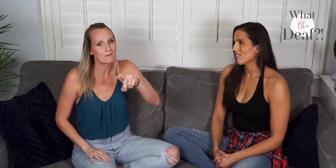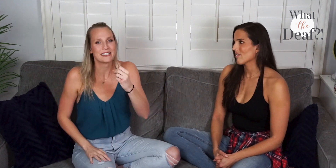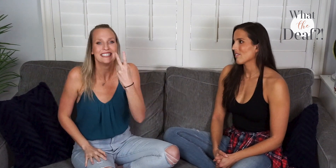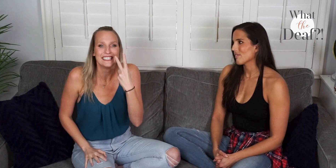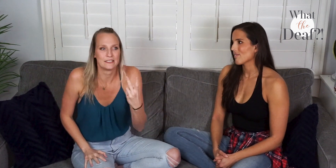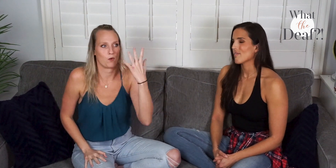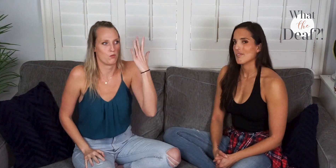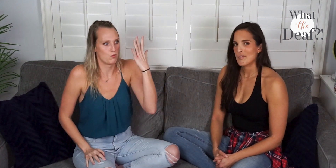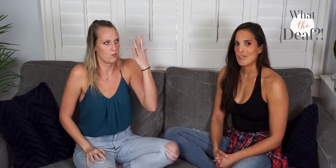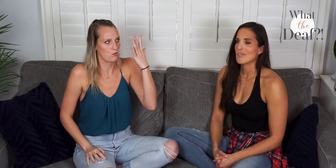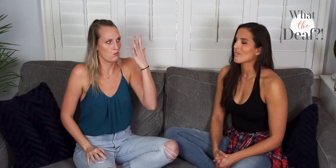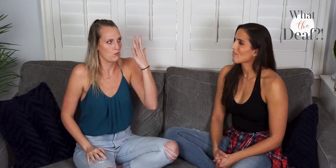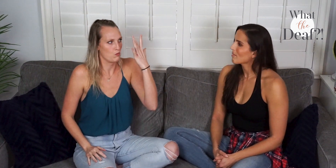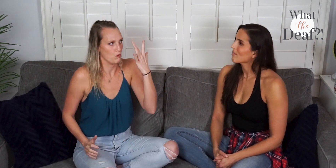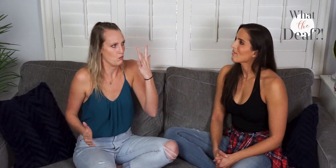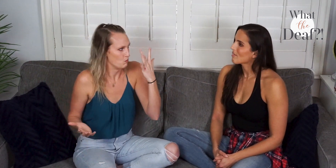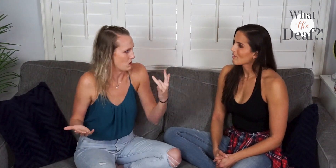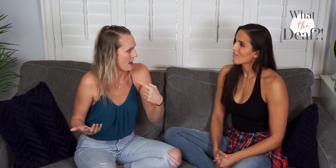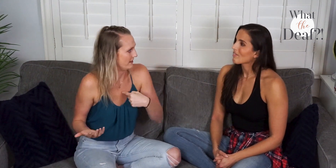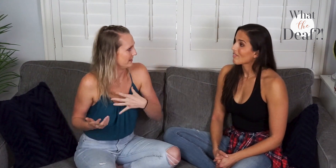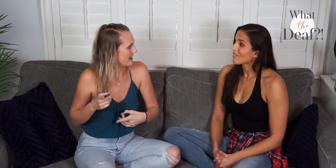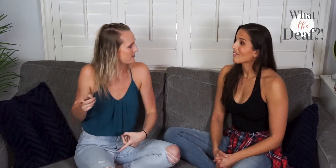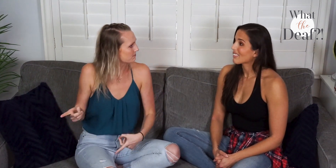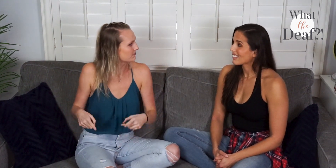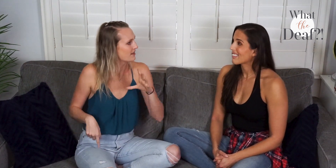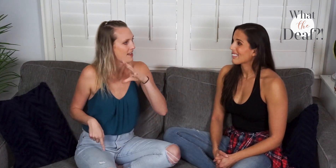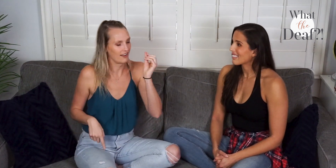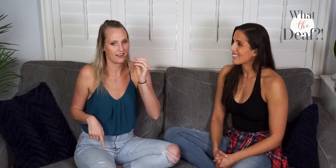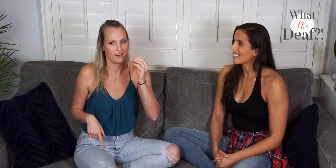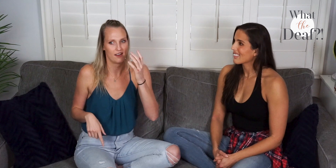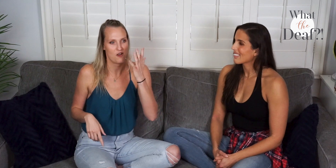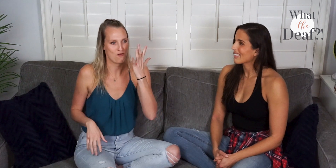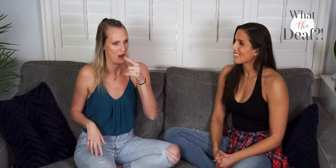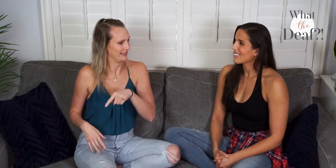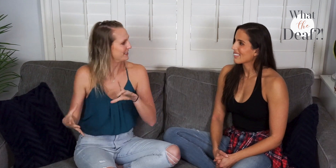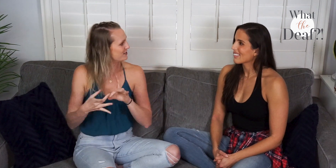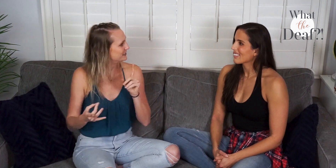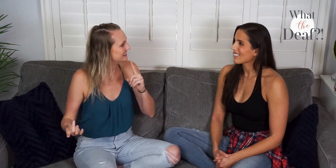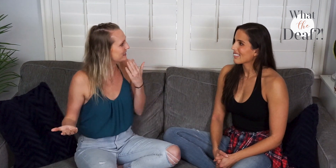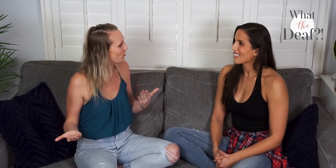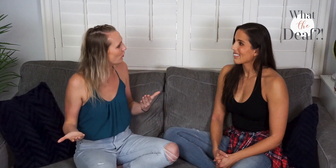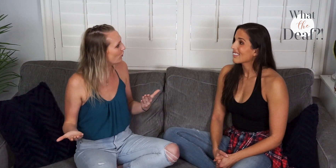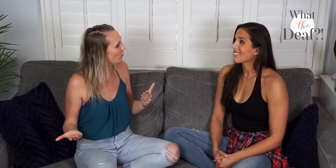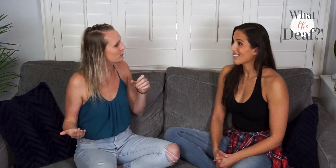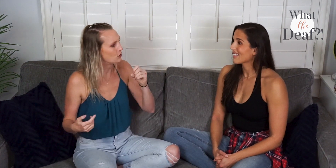I wanted them to see why I liked him and why this connection is good.